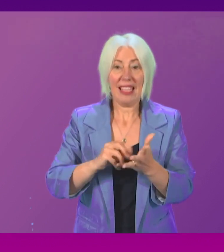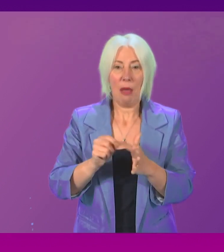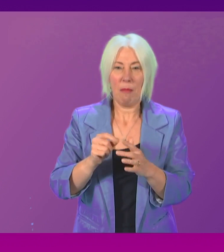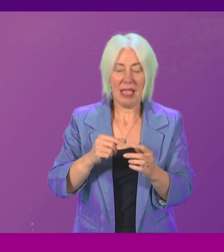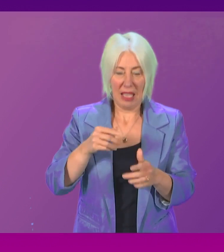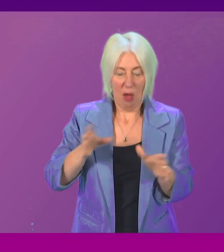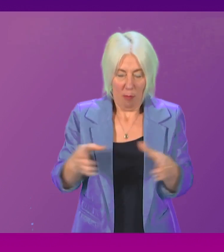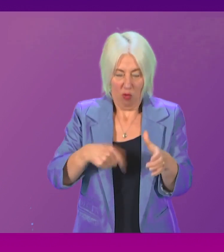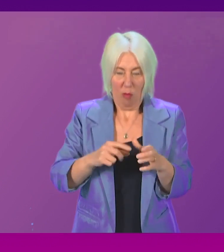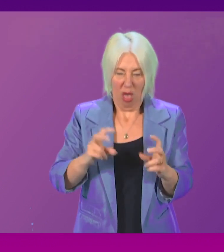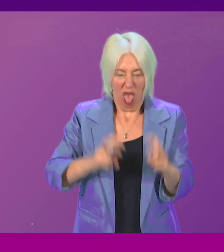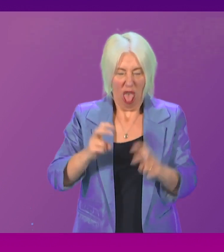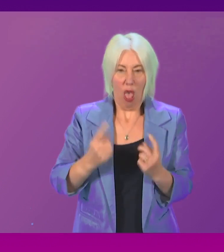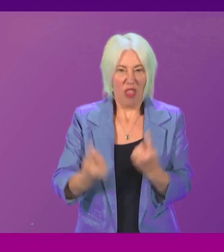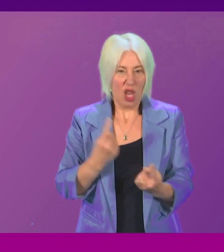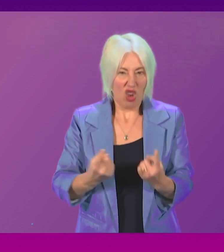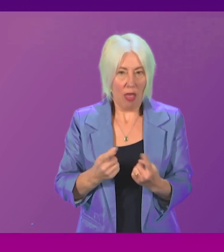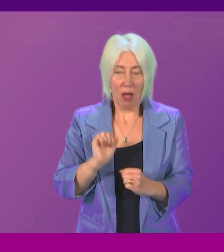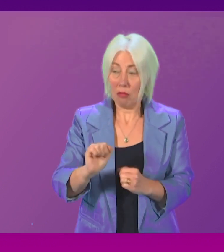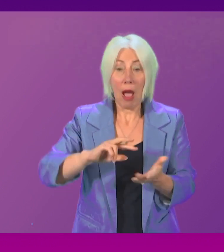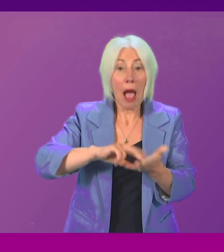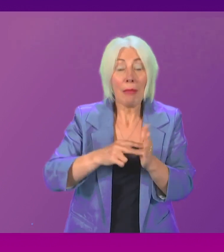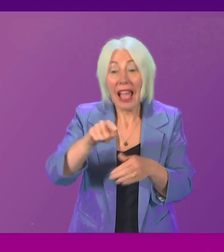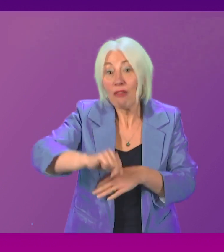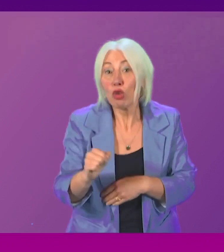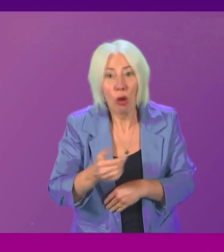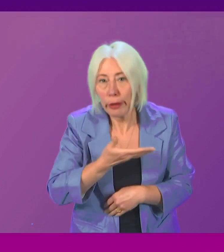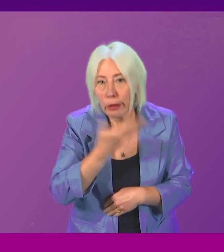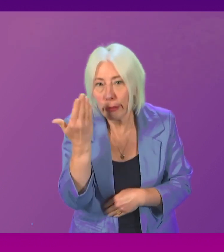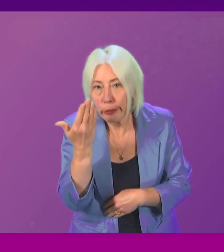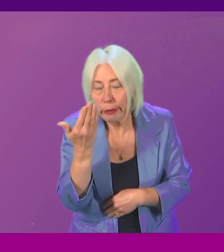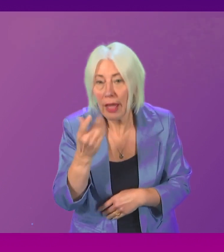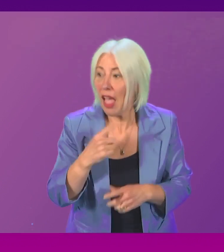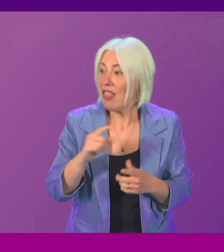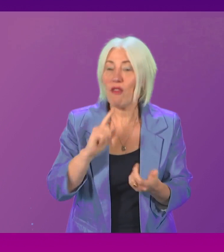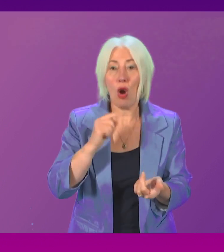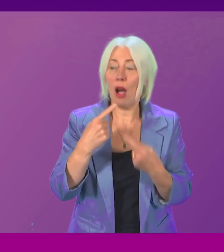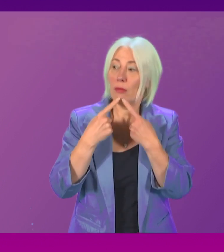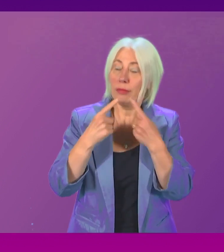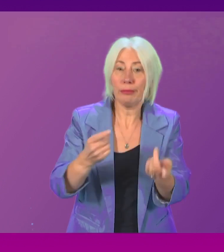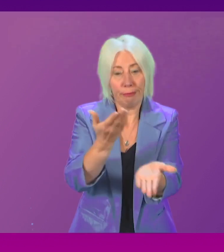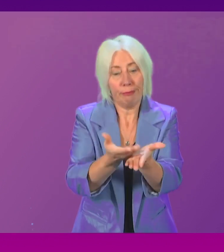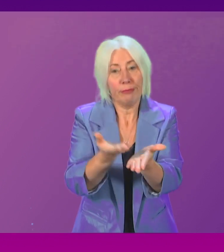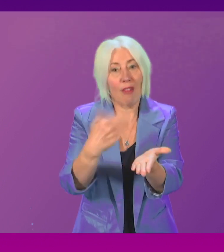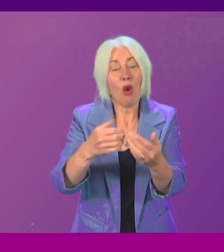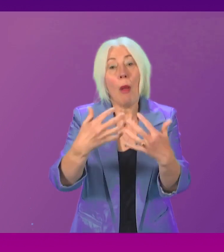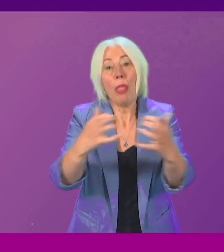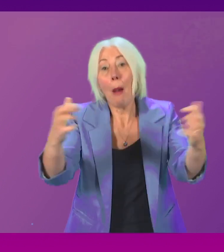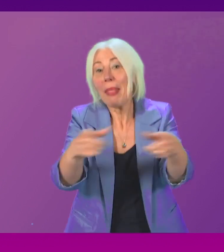They do not have a plan for Scotland and they do not have a mandate from the public. That is why we need an election now.